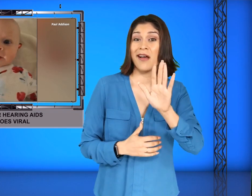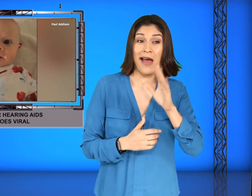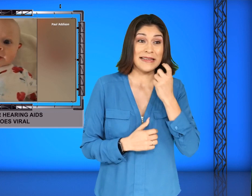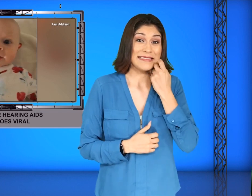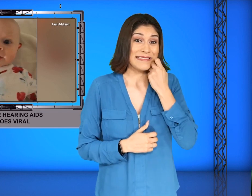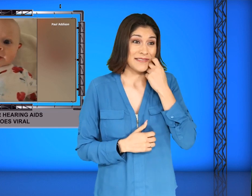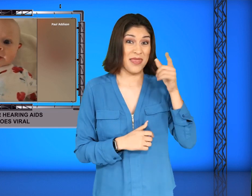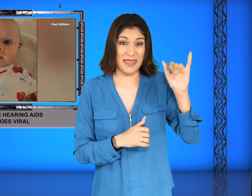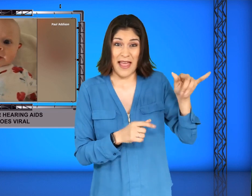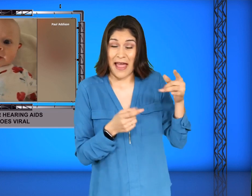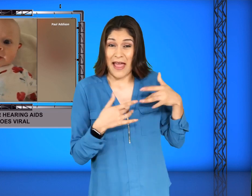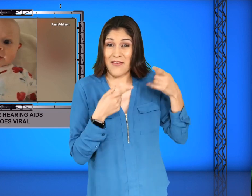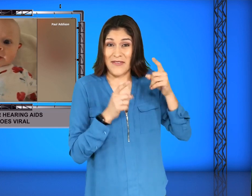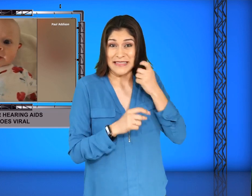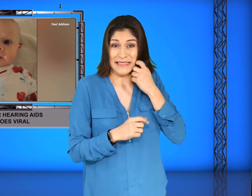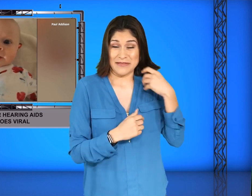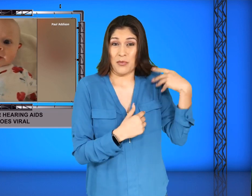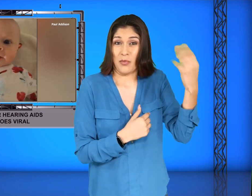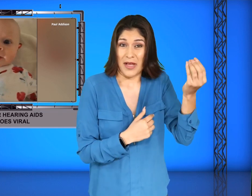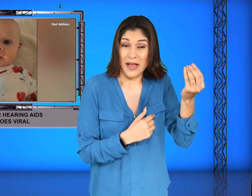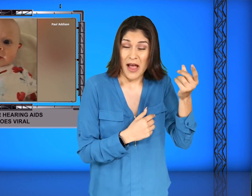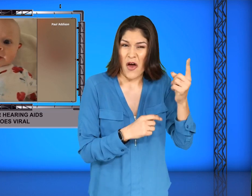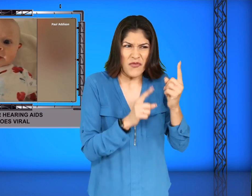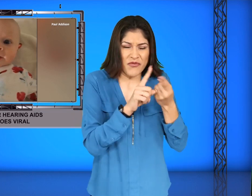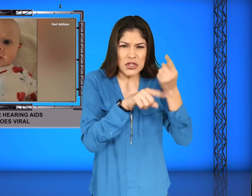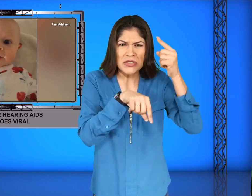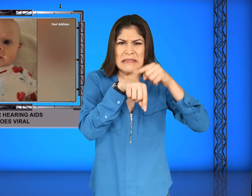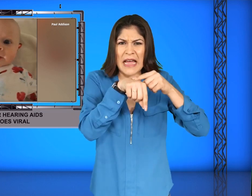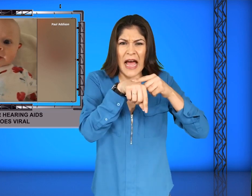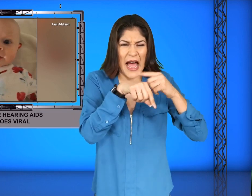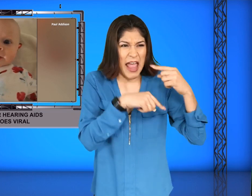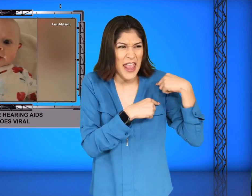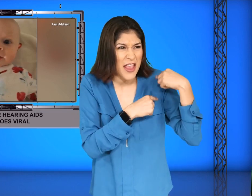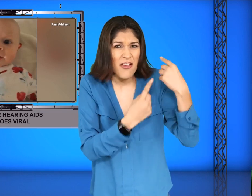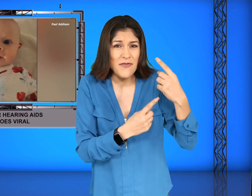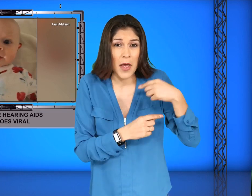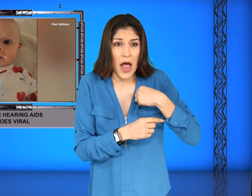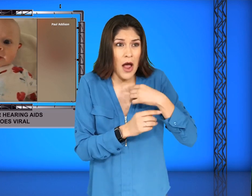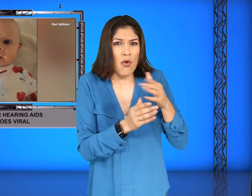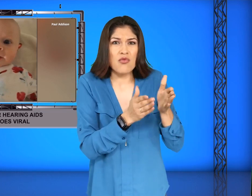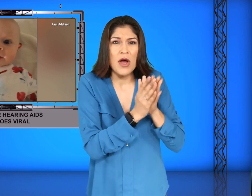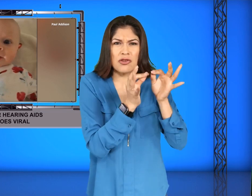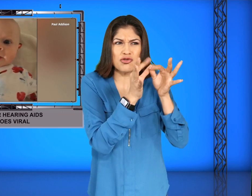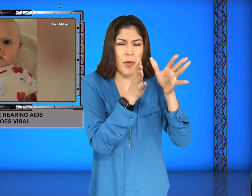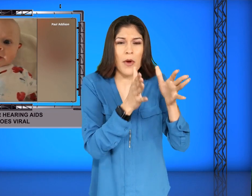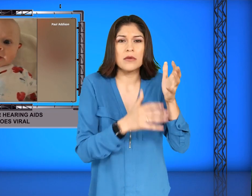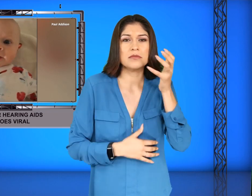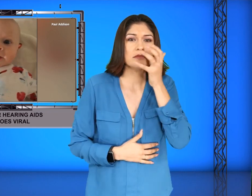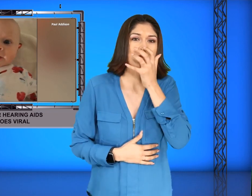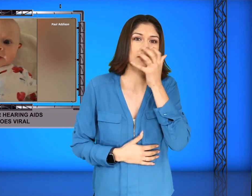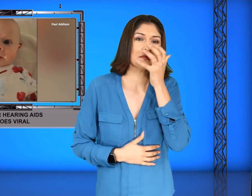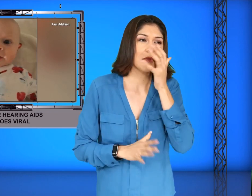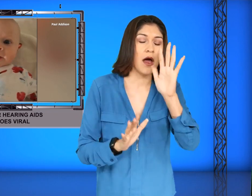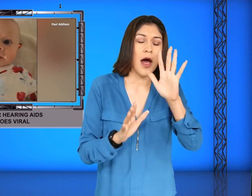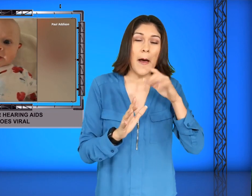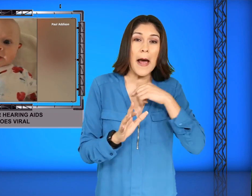But this time was the first time ever I requested an interpreter. Wow!